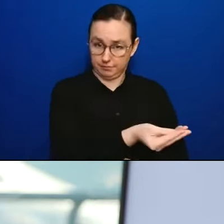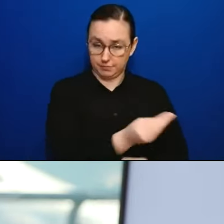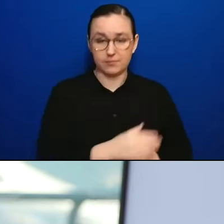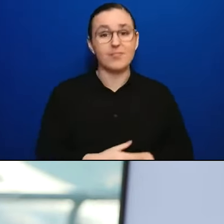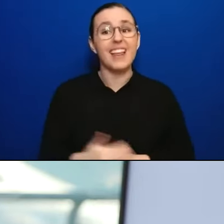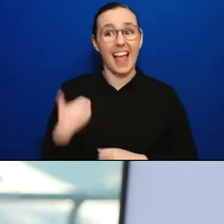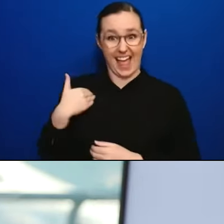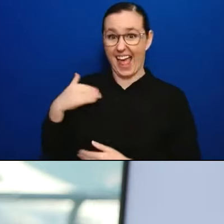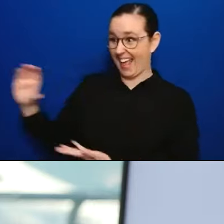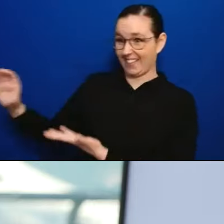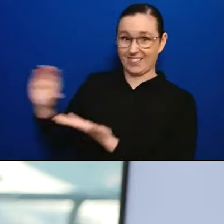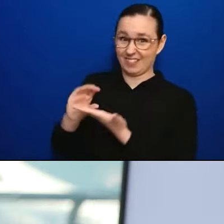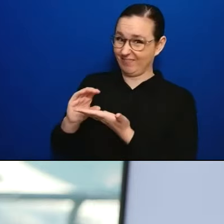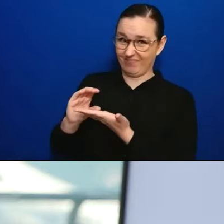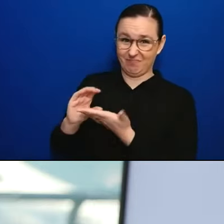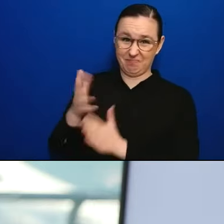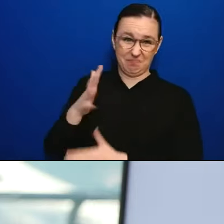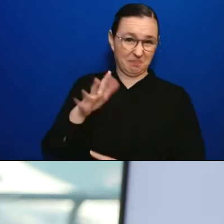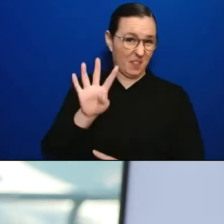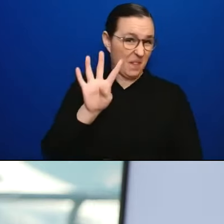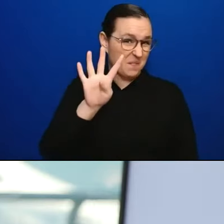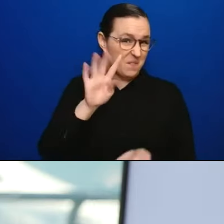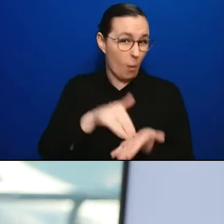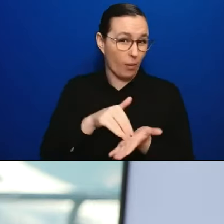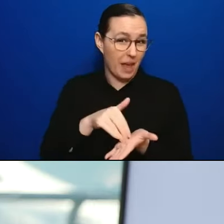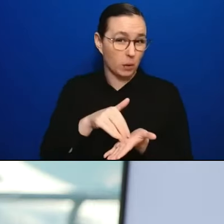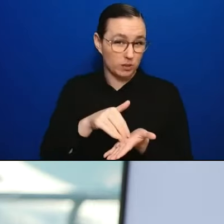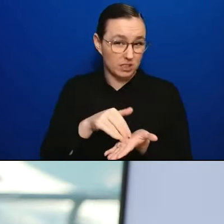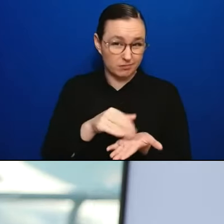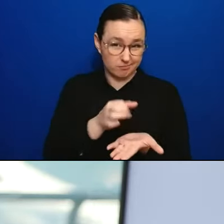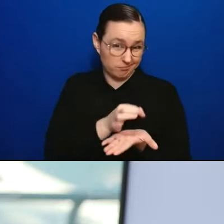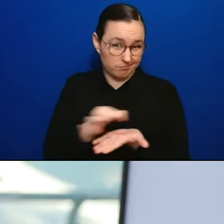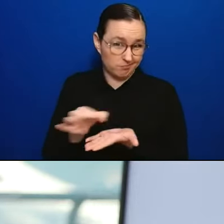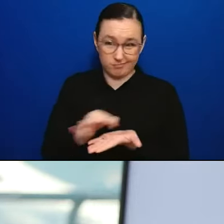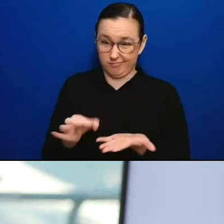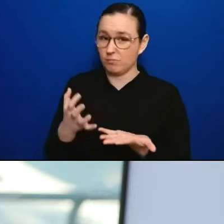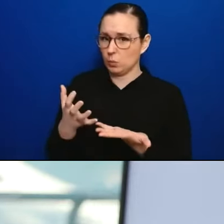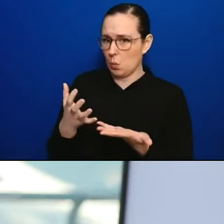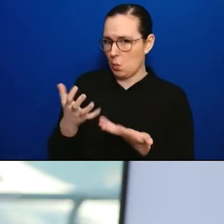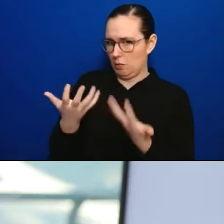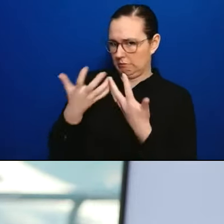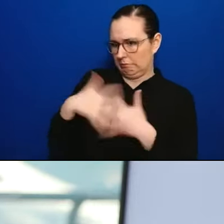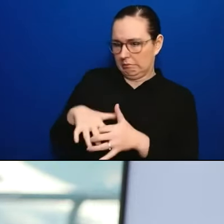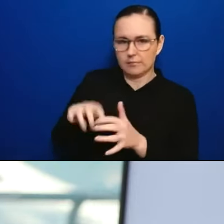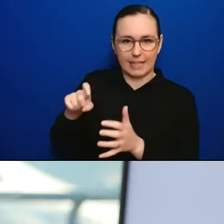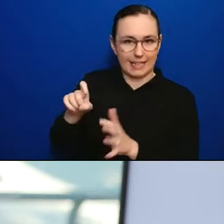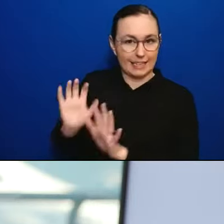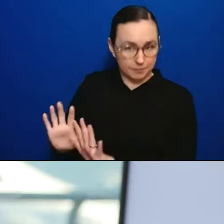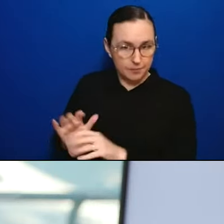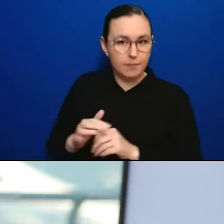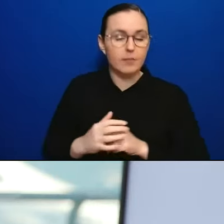4,000 treatment courses of this these medications. With our testing strategy, as well.